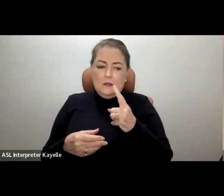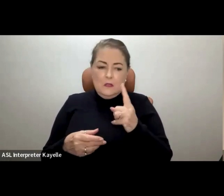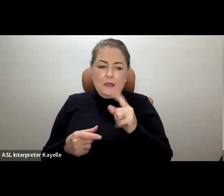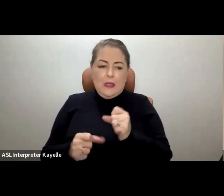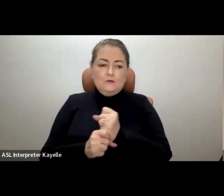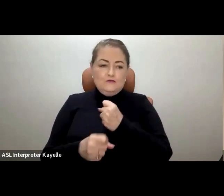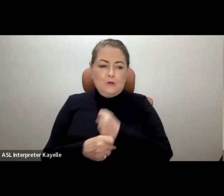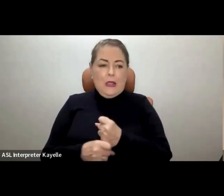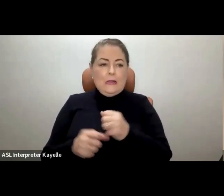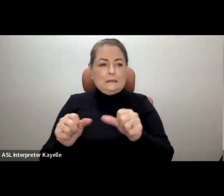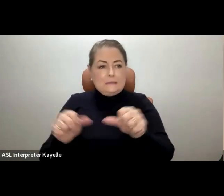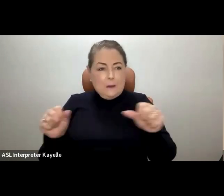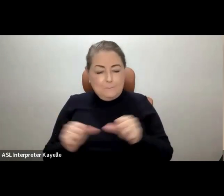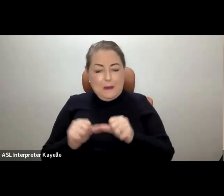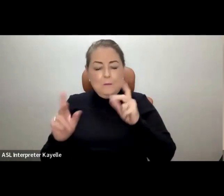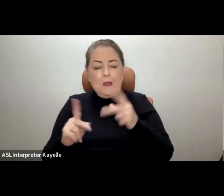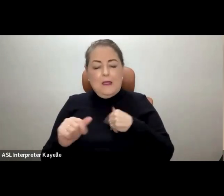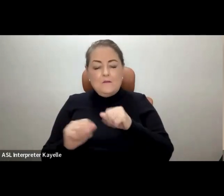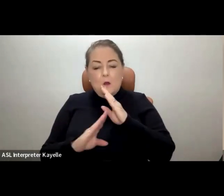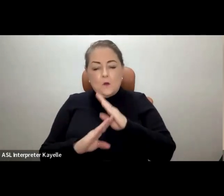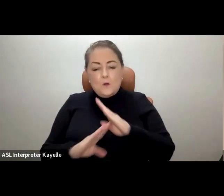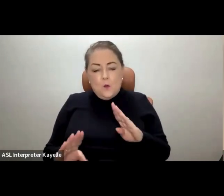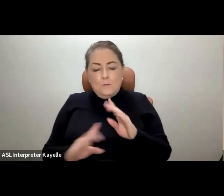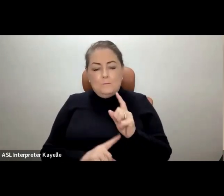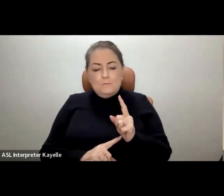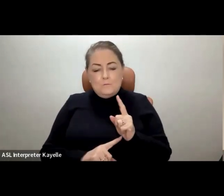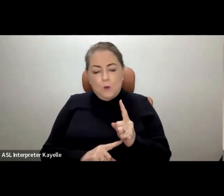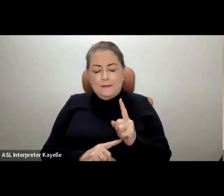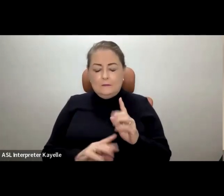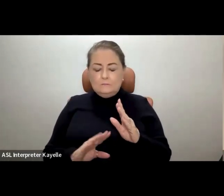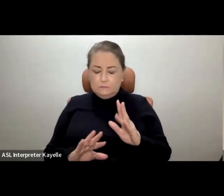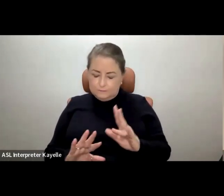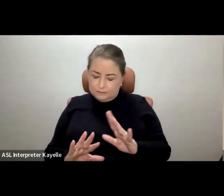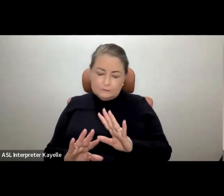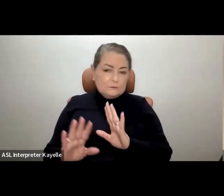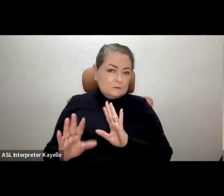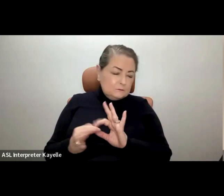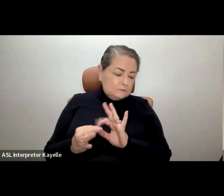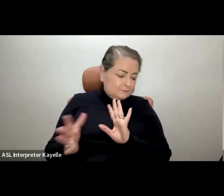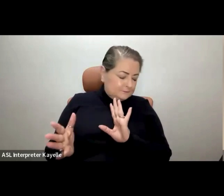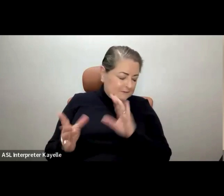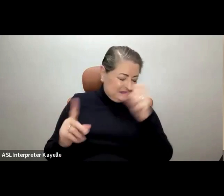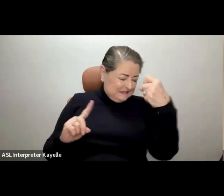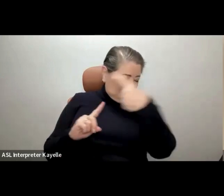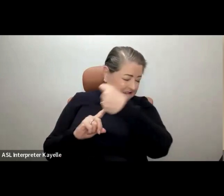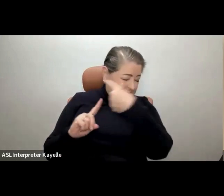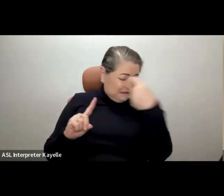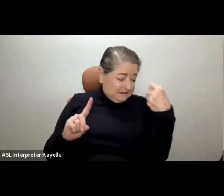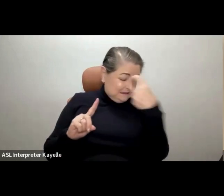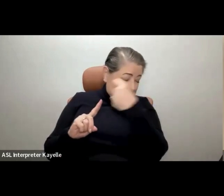where people can have a quiet moment where can get away from all the stimulation that exists in our world and there's so much